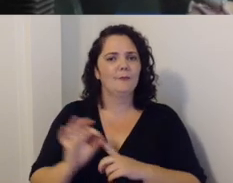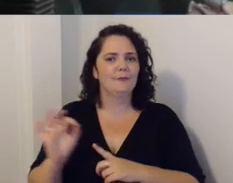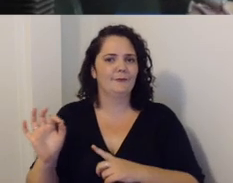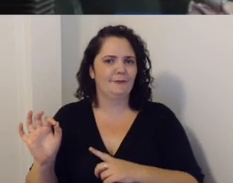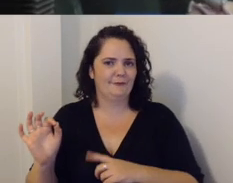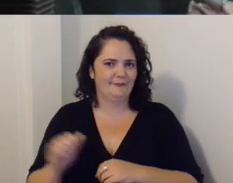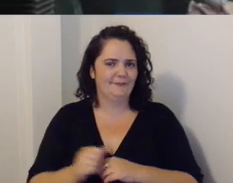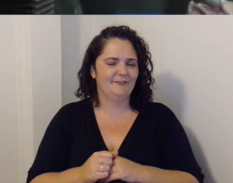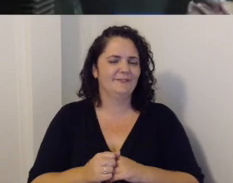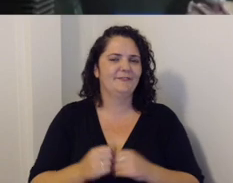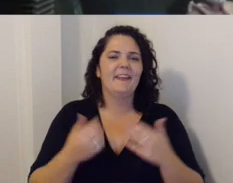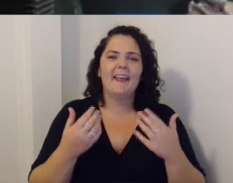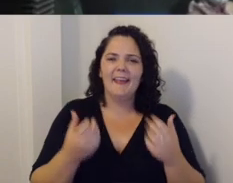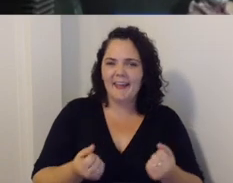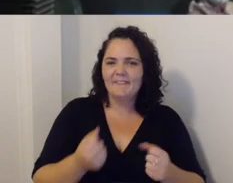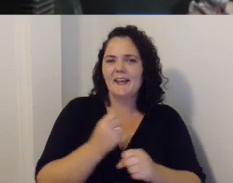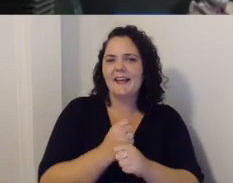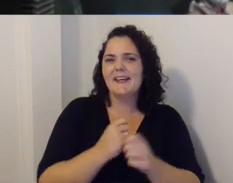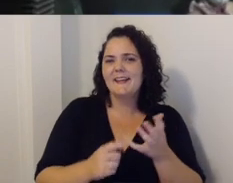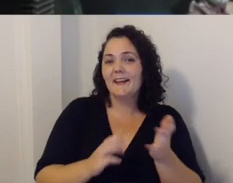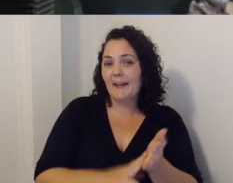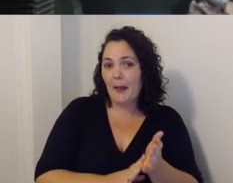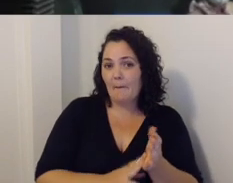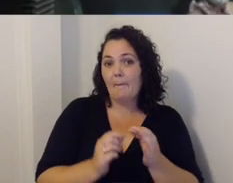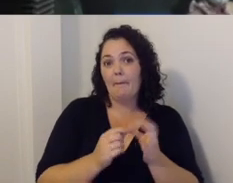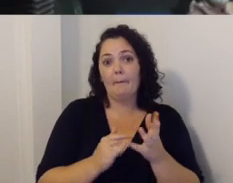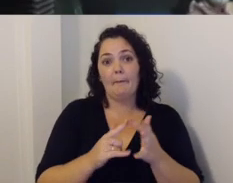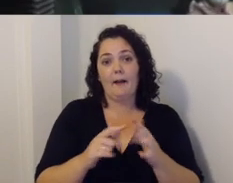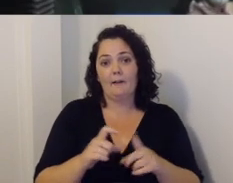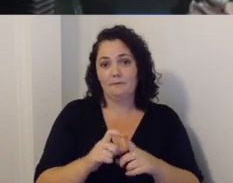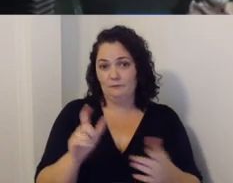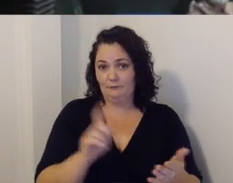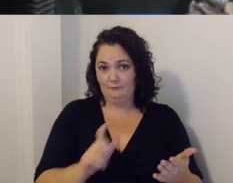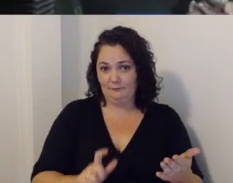pastel fixatives that are gum based on the market but bear in mind whenever you're using a fixative